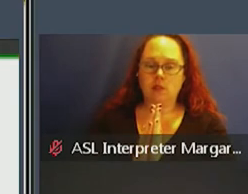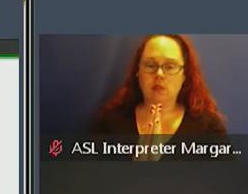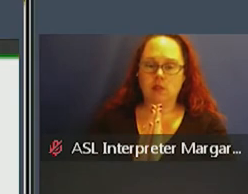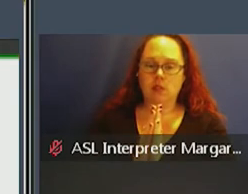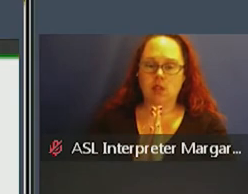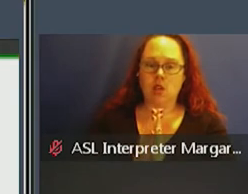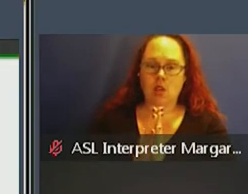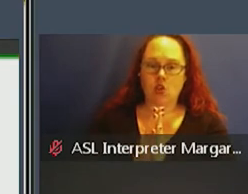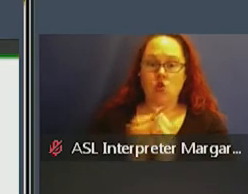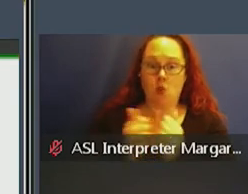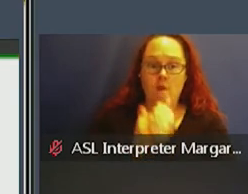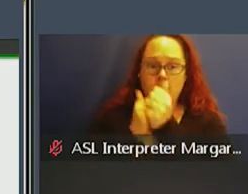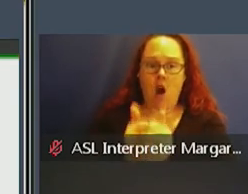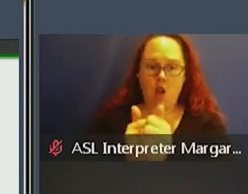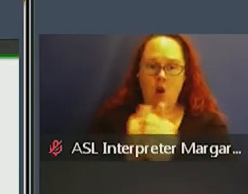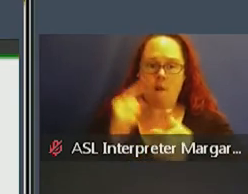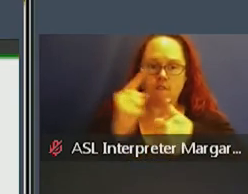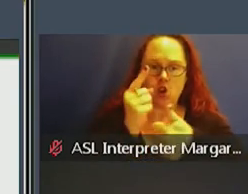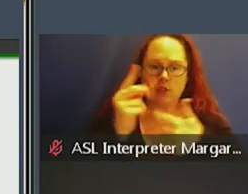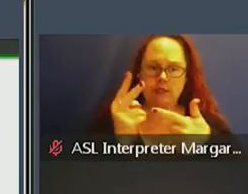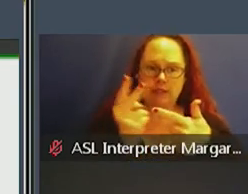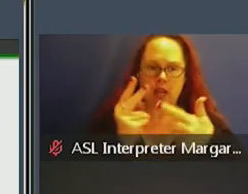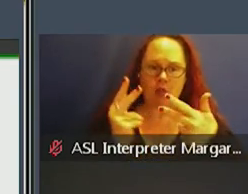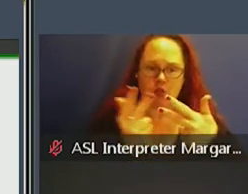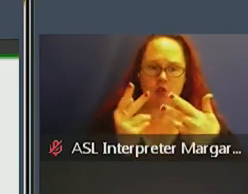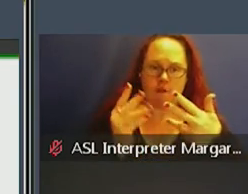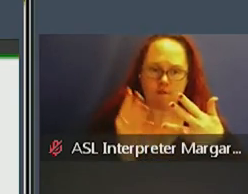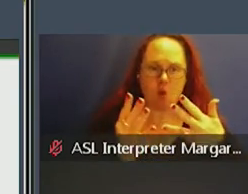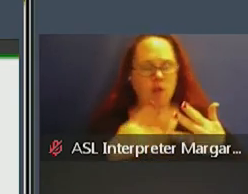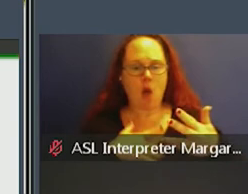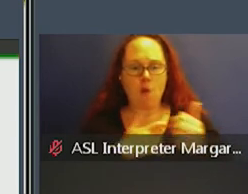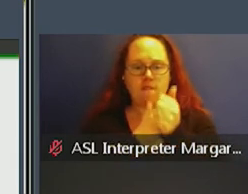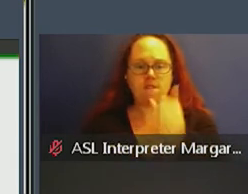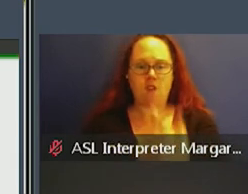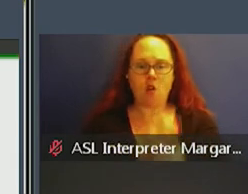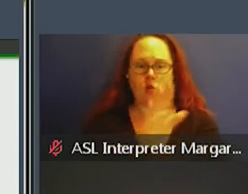And I will try to abide by that order and as a, as a courtesy. Okay.